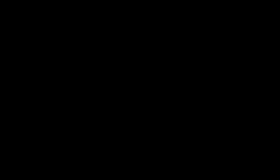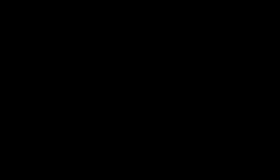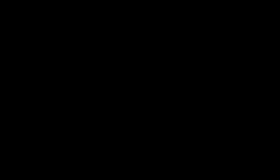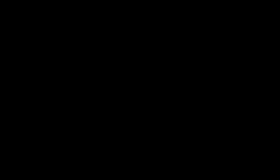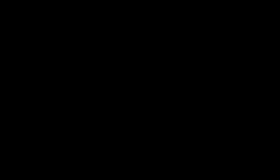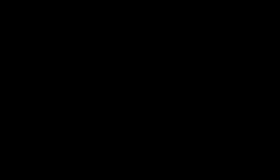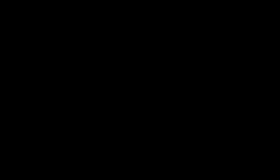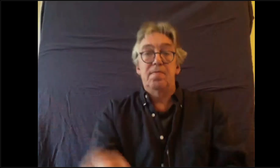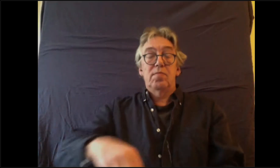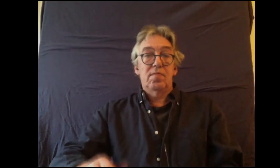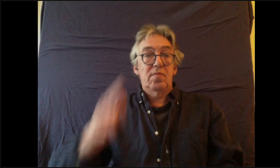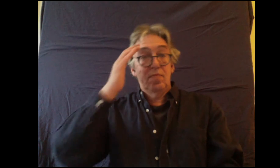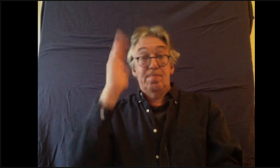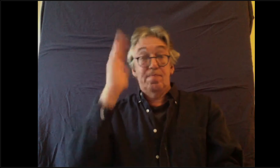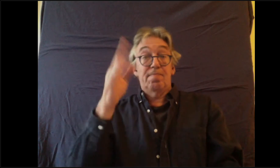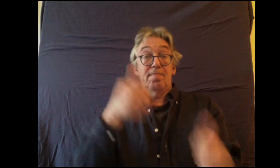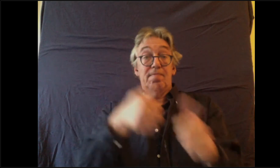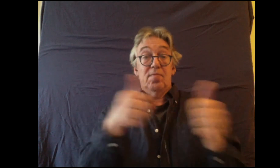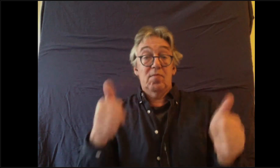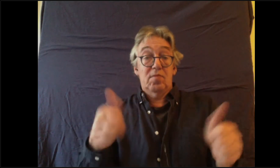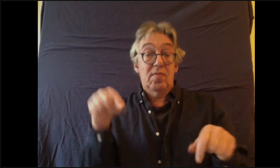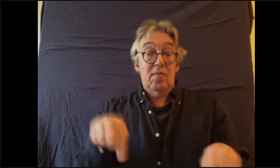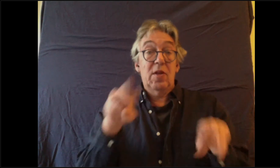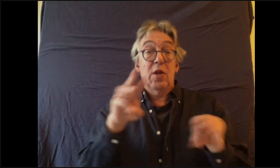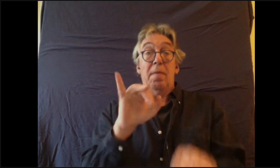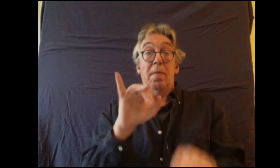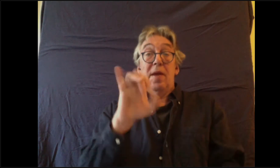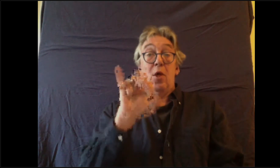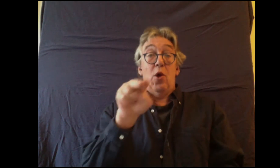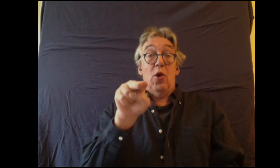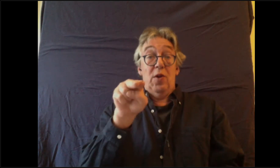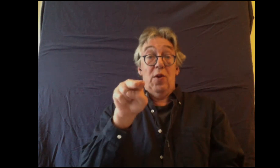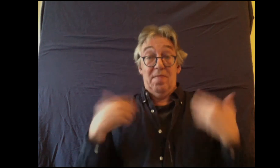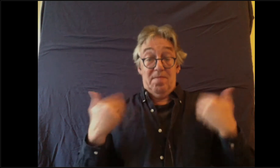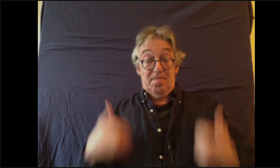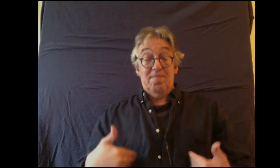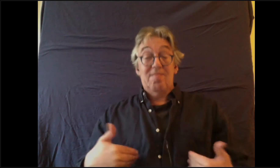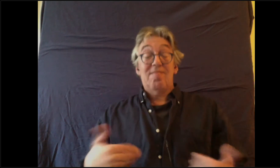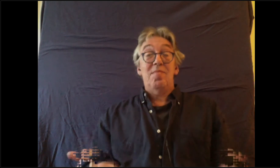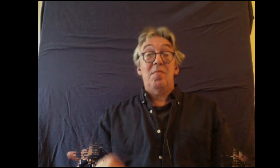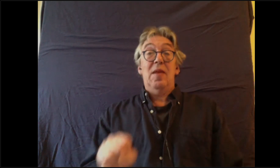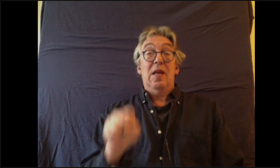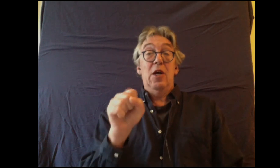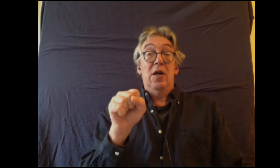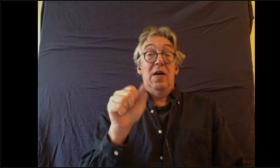Hi everyone. This is Marion Steff. So I think we have everyone.